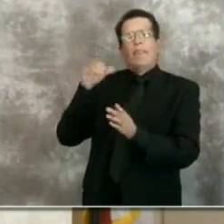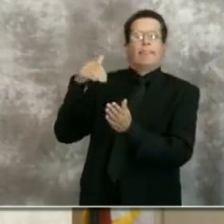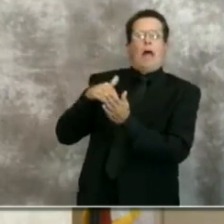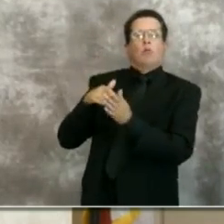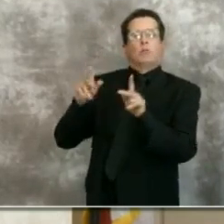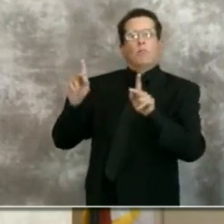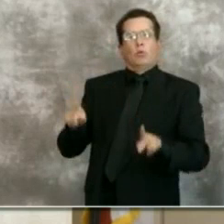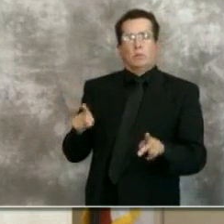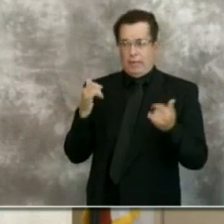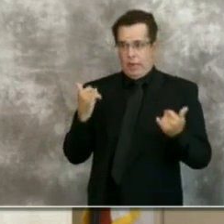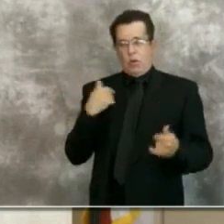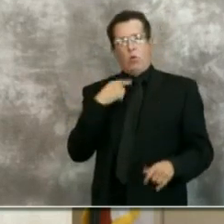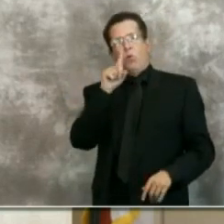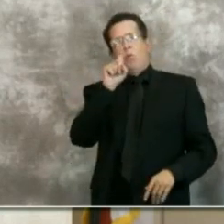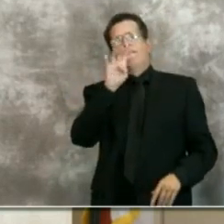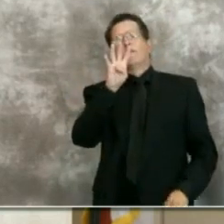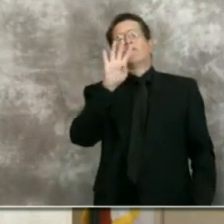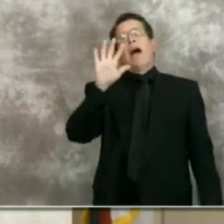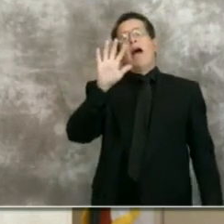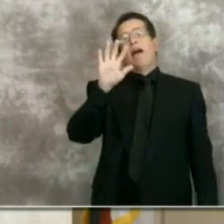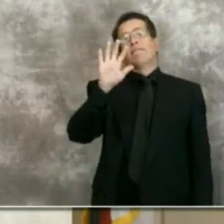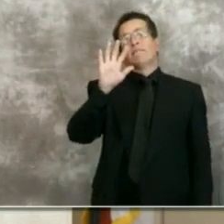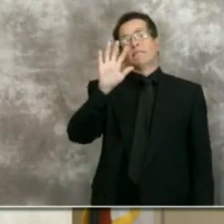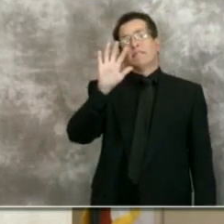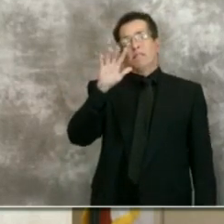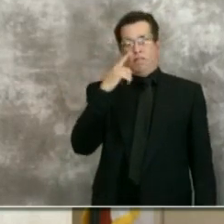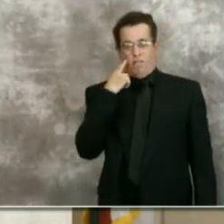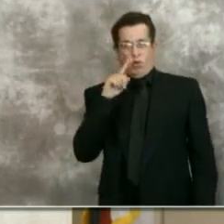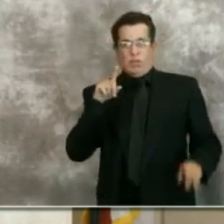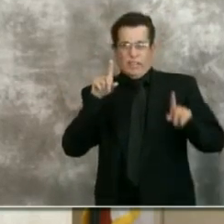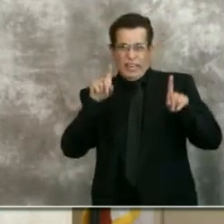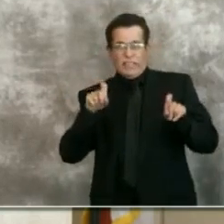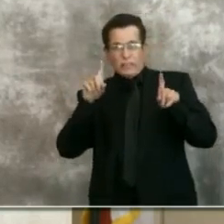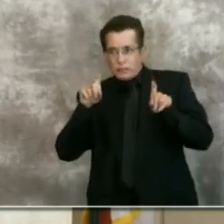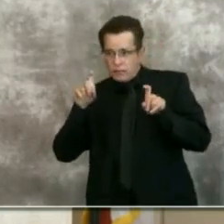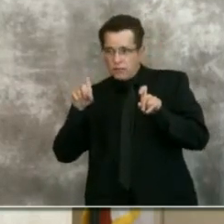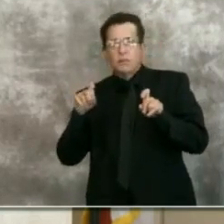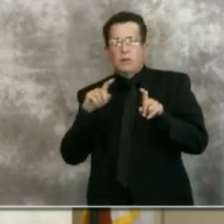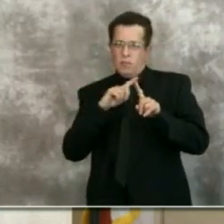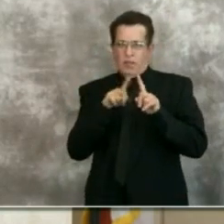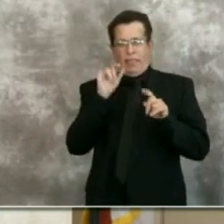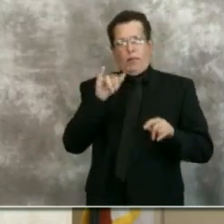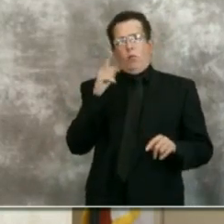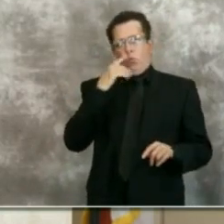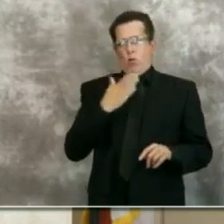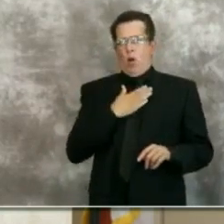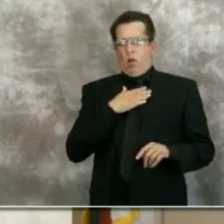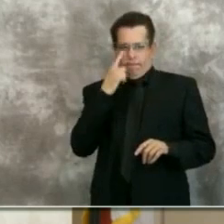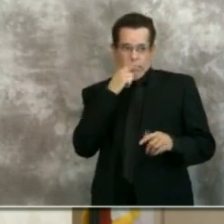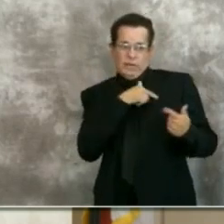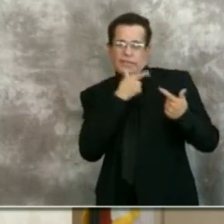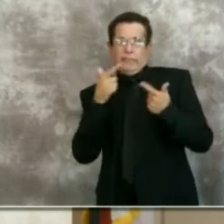CONSECUTIVE DAYS. EXCEEDING THE 100 CASES PER 100,000 RESIDENTS. TODAY WE'RE GOING TO REPORT WE'RE AT A 145 SURPASSING THE STATE TOTALS